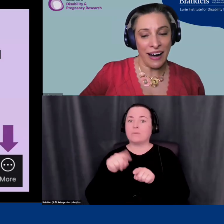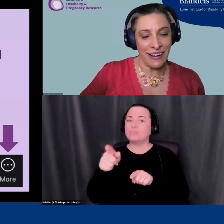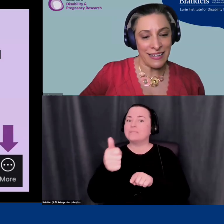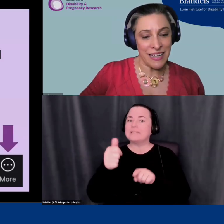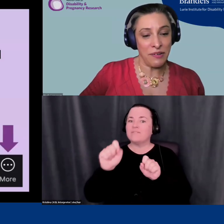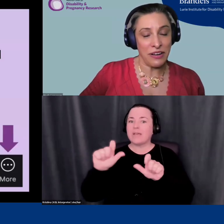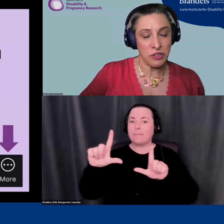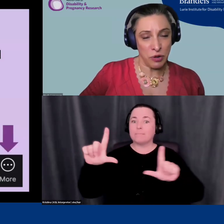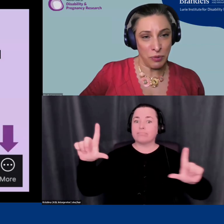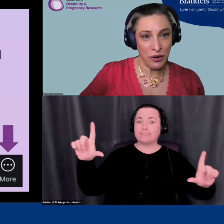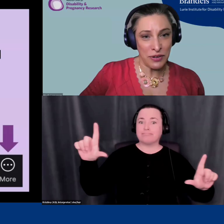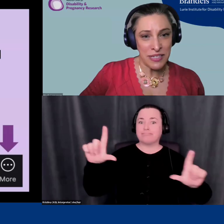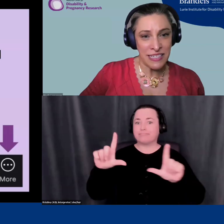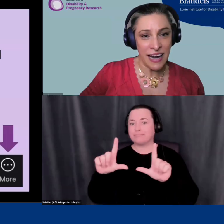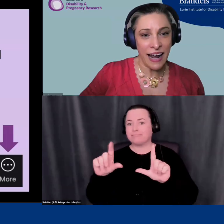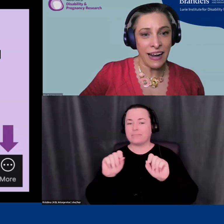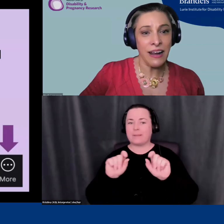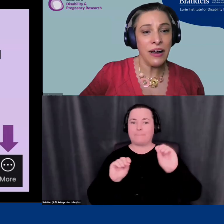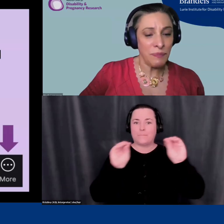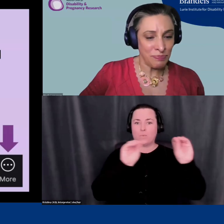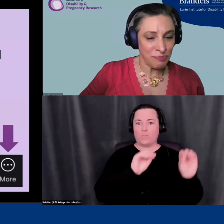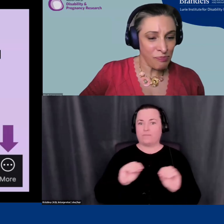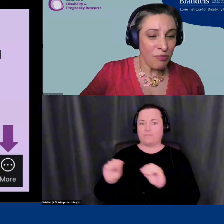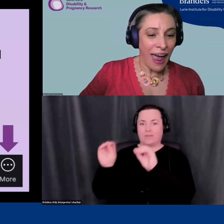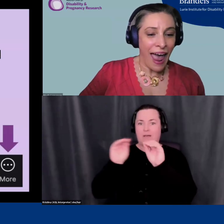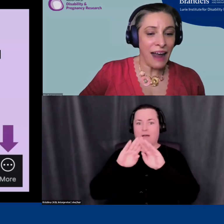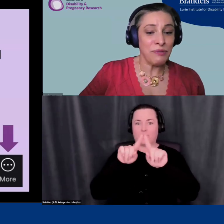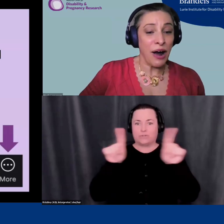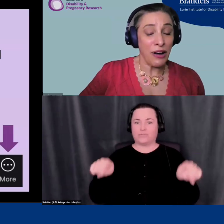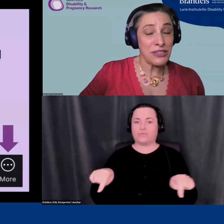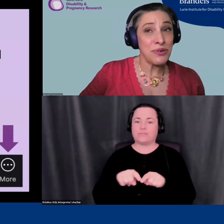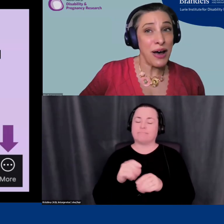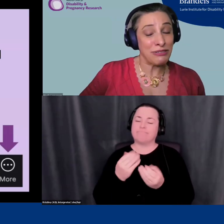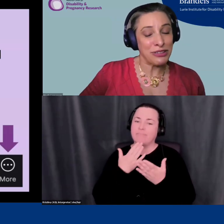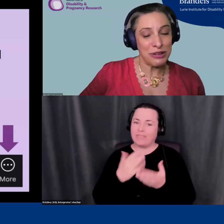our ASL interpreters today. And we also have